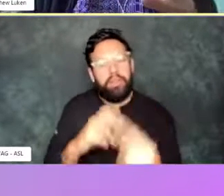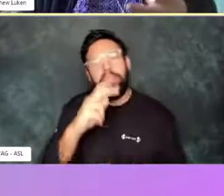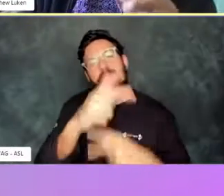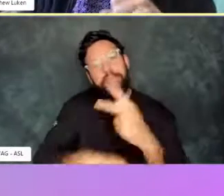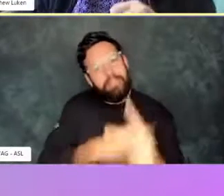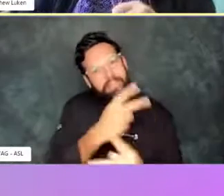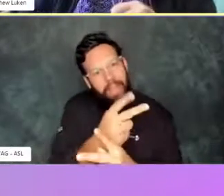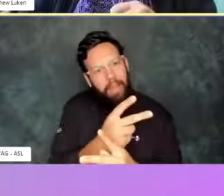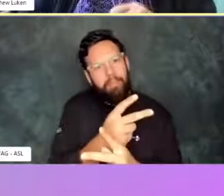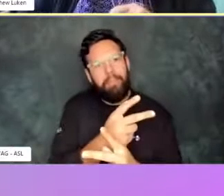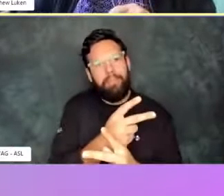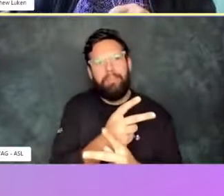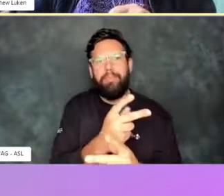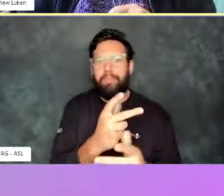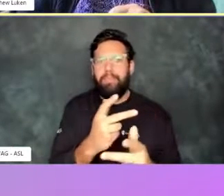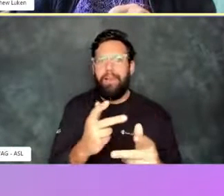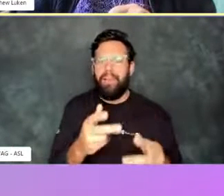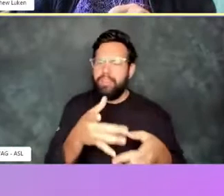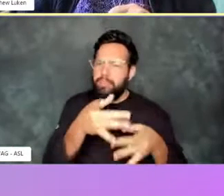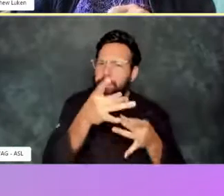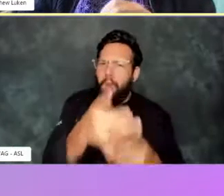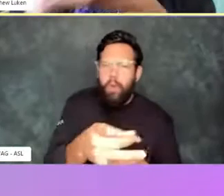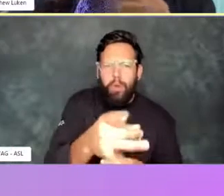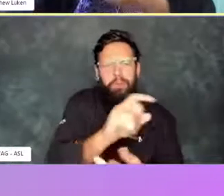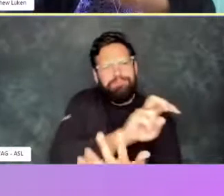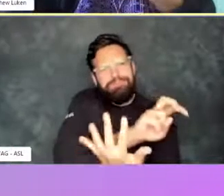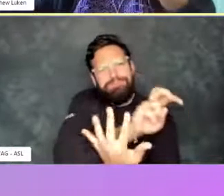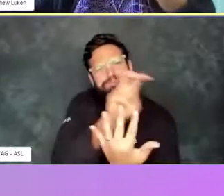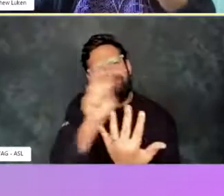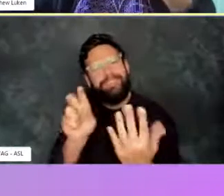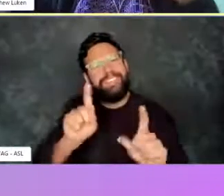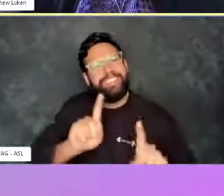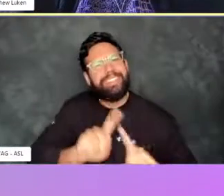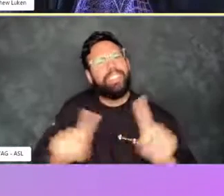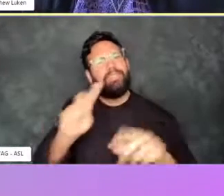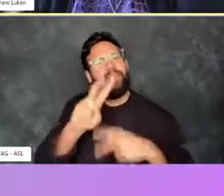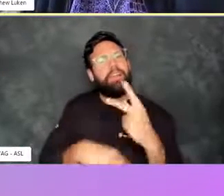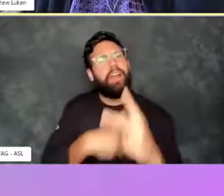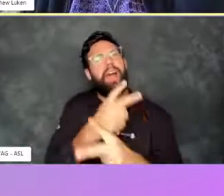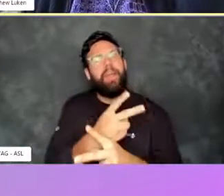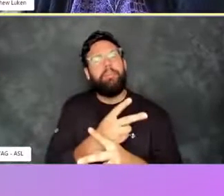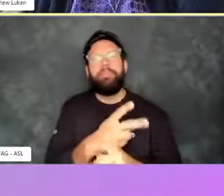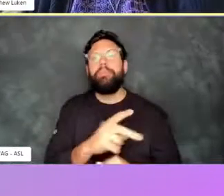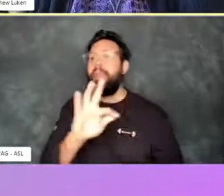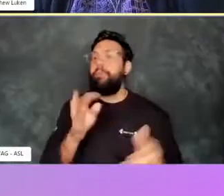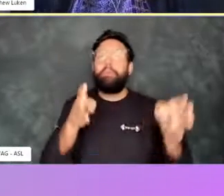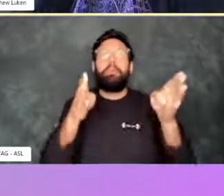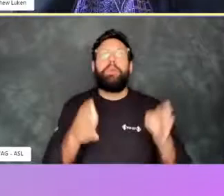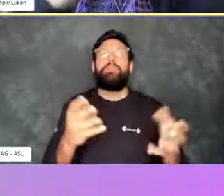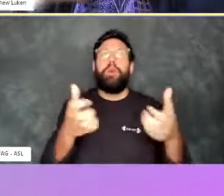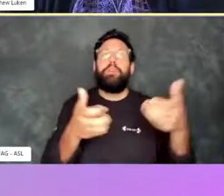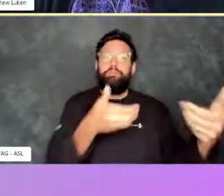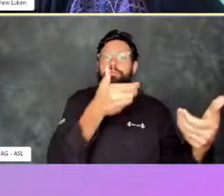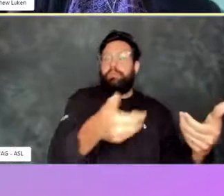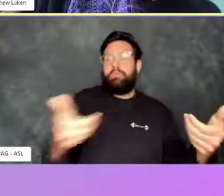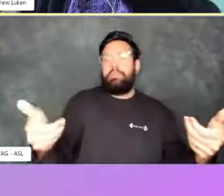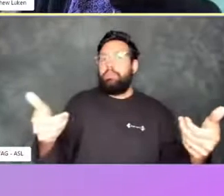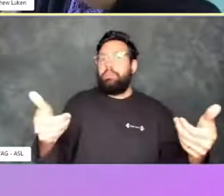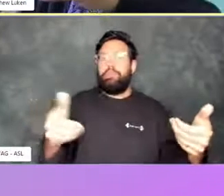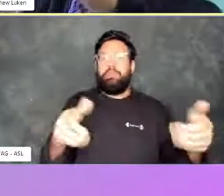make sure that all of the digital properties not just come and one, but all of them are moving down the field.